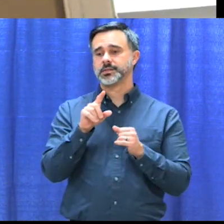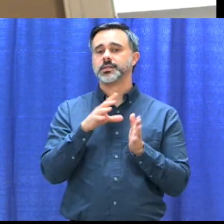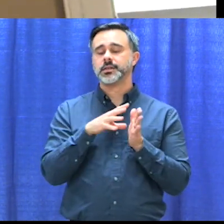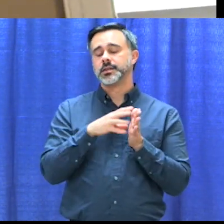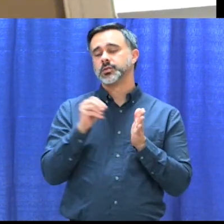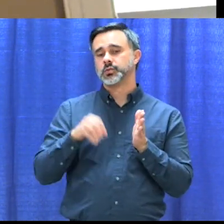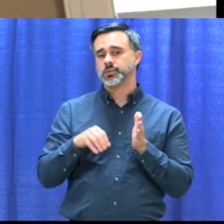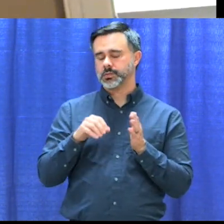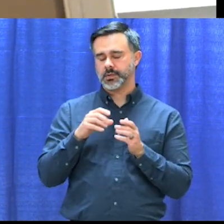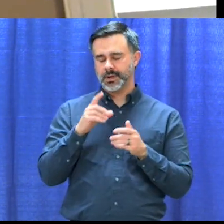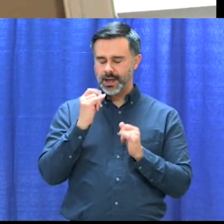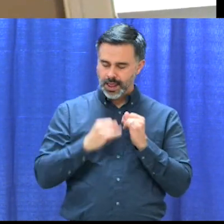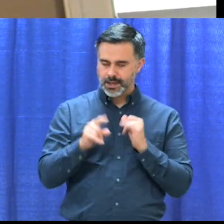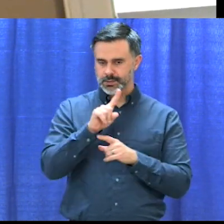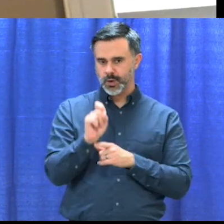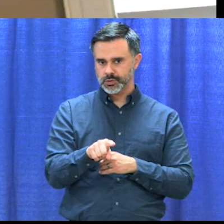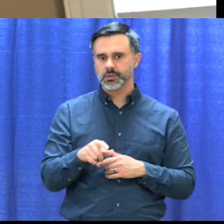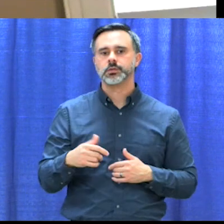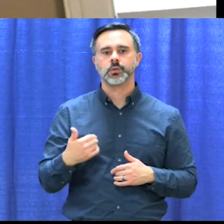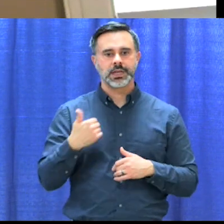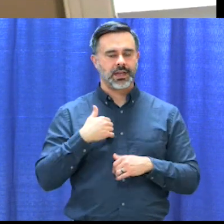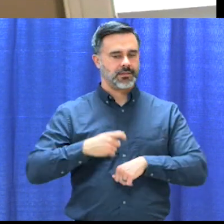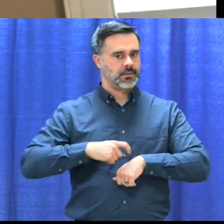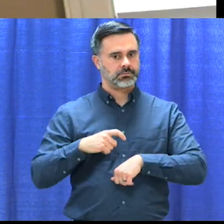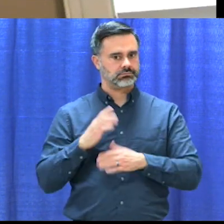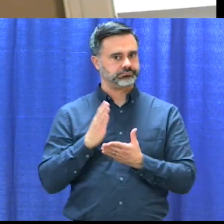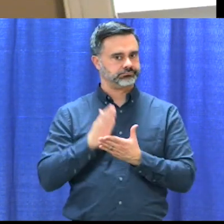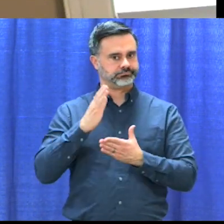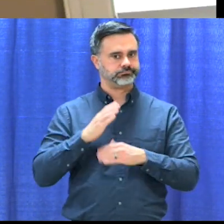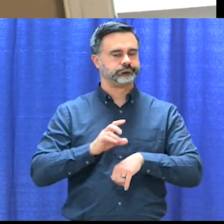Before I go back to Superintendent Thurmond because I know he has some questions.